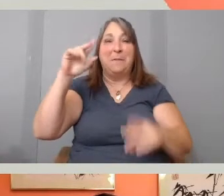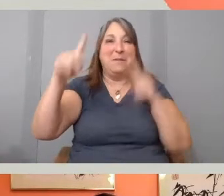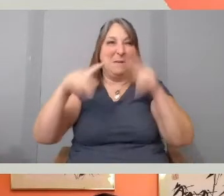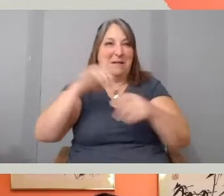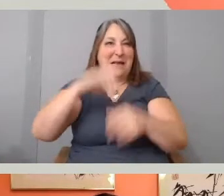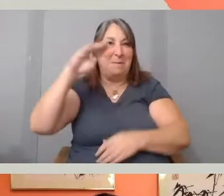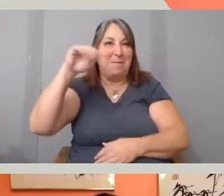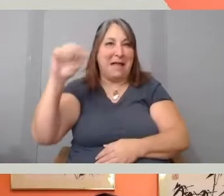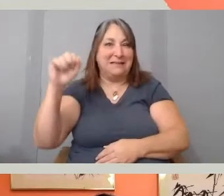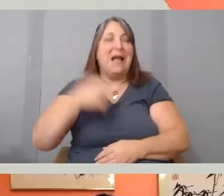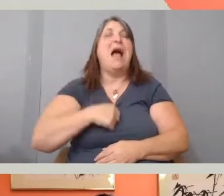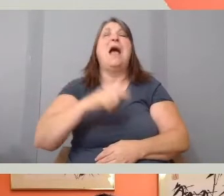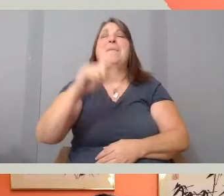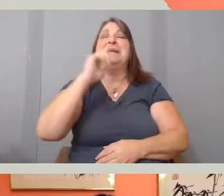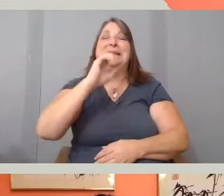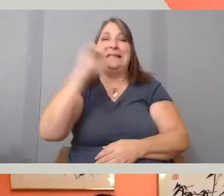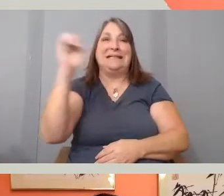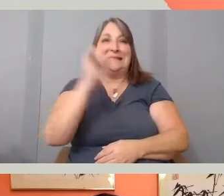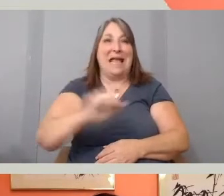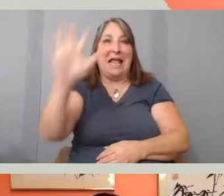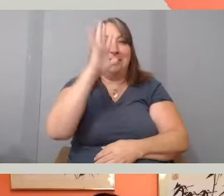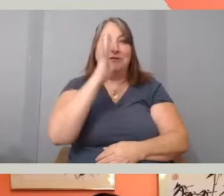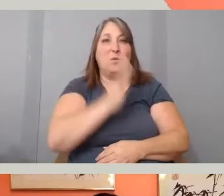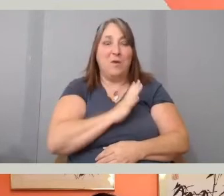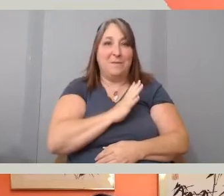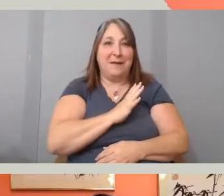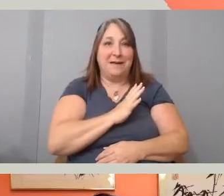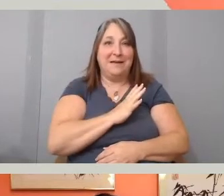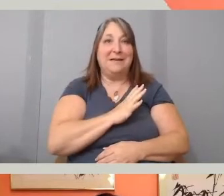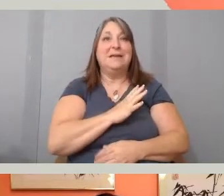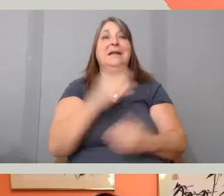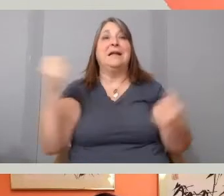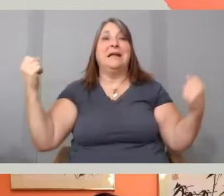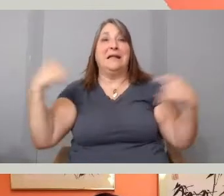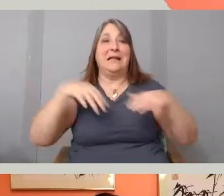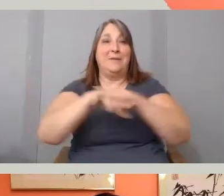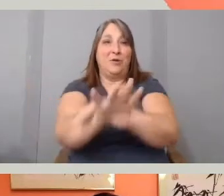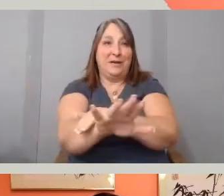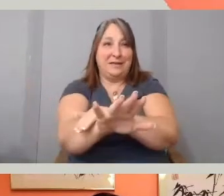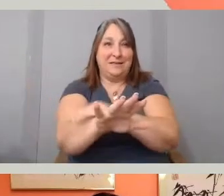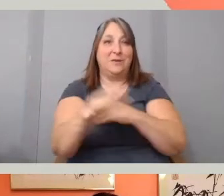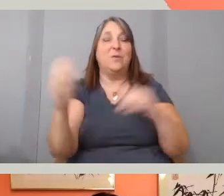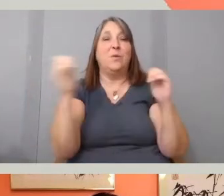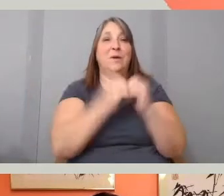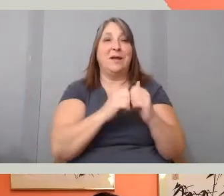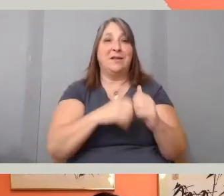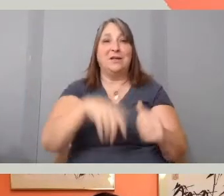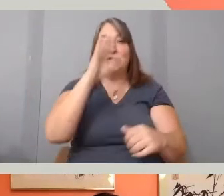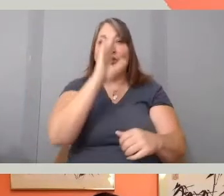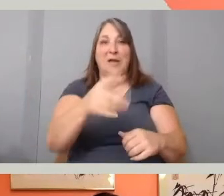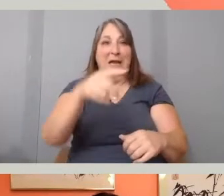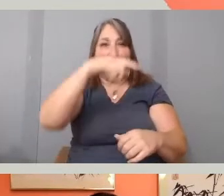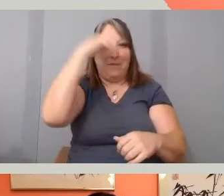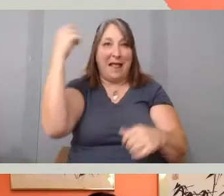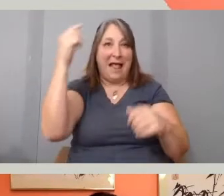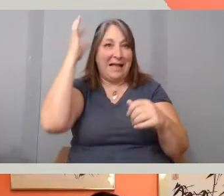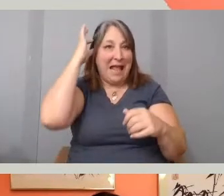I am an East Asian woman proud Hong Kong immigrants with a straight black hair, turquoise glasses.